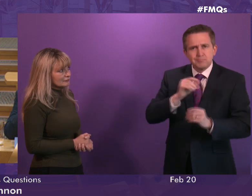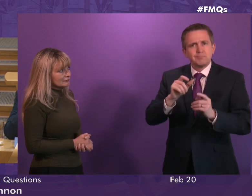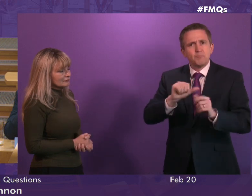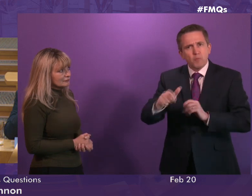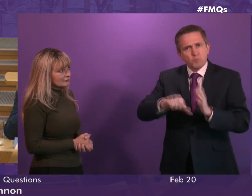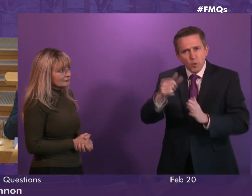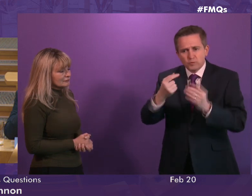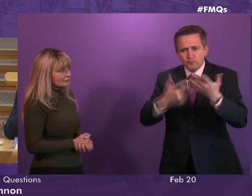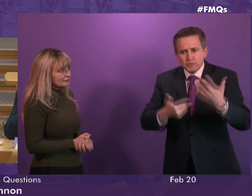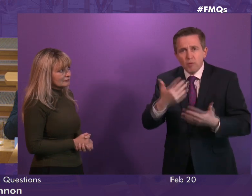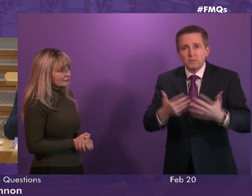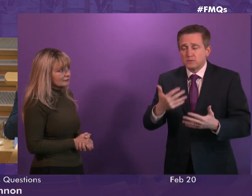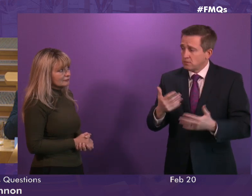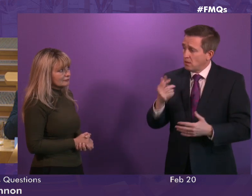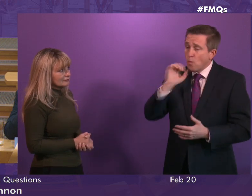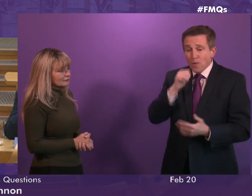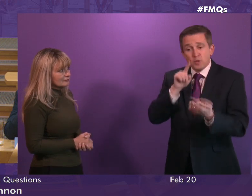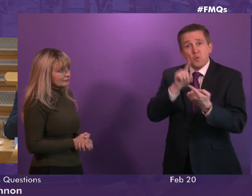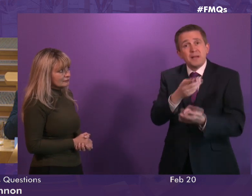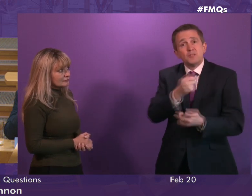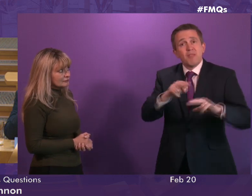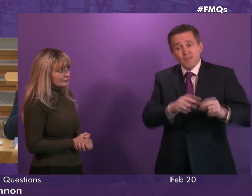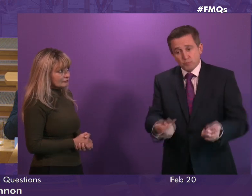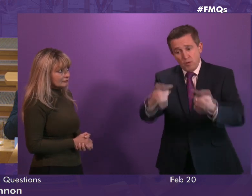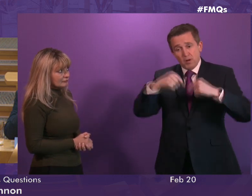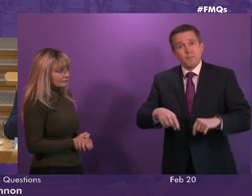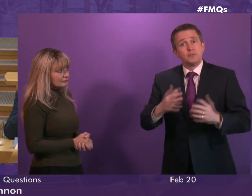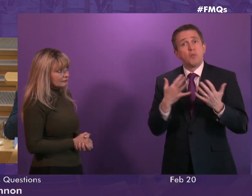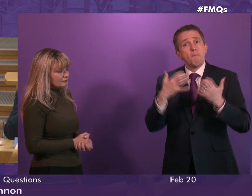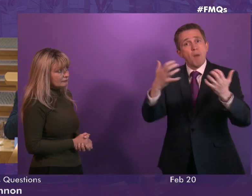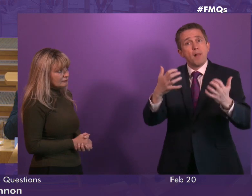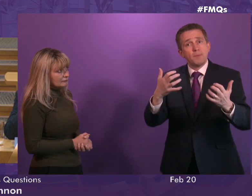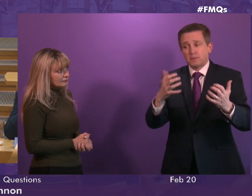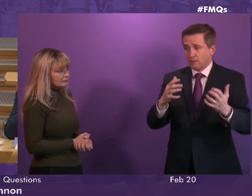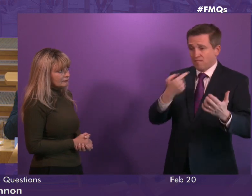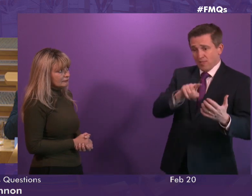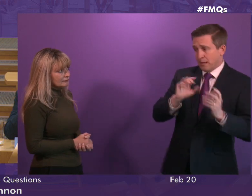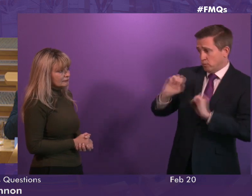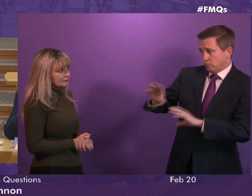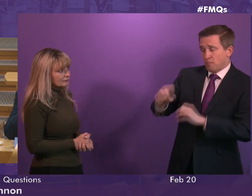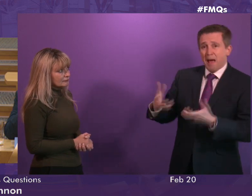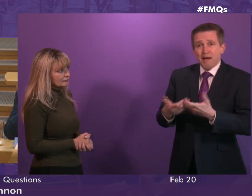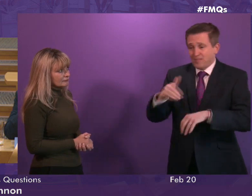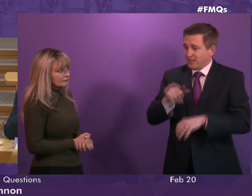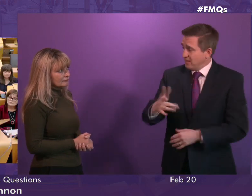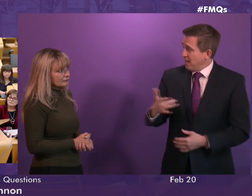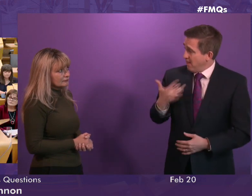the families who are coming to Parliament in the coming weeks to hear first hand how the issue is affecting them?